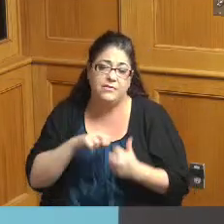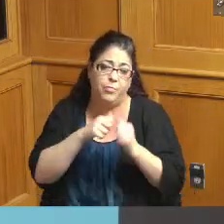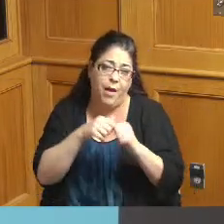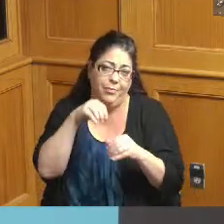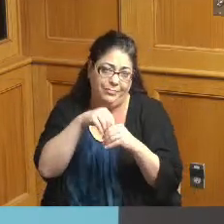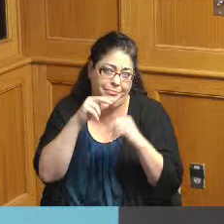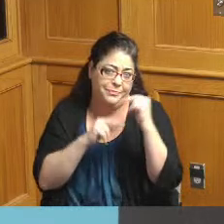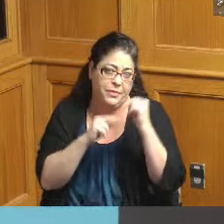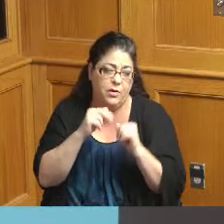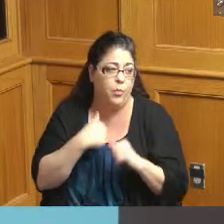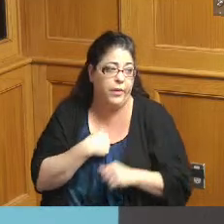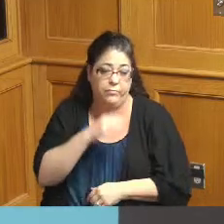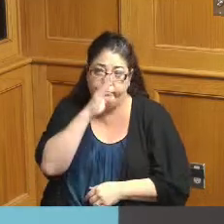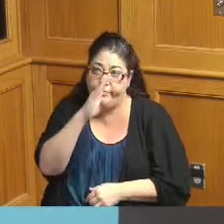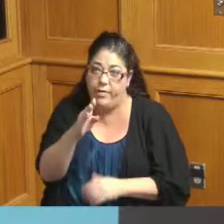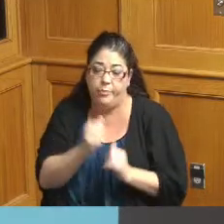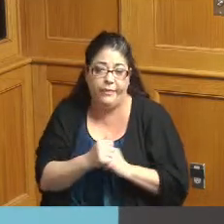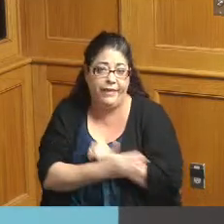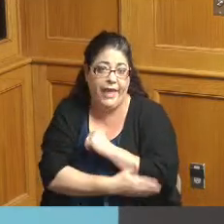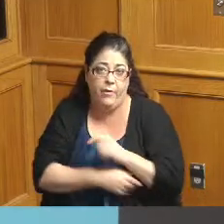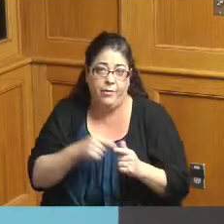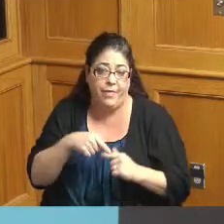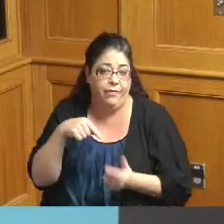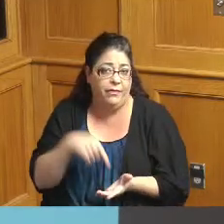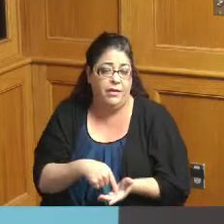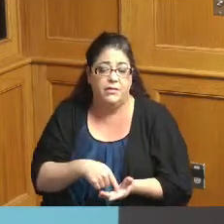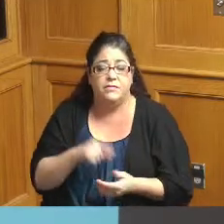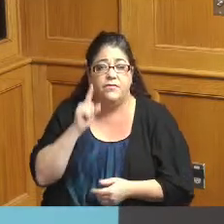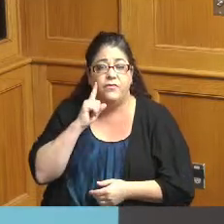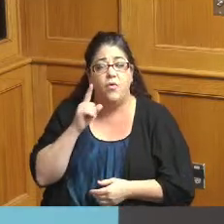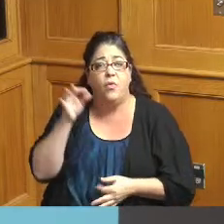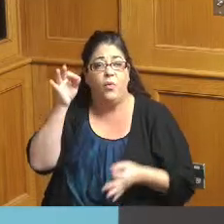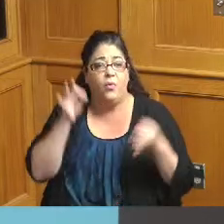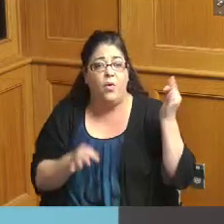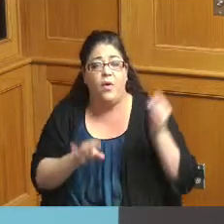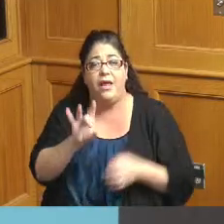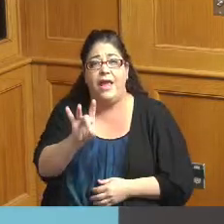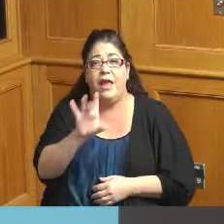pretty Frank discussions with the county about Juvenile Court 89 Broadway is really less than